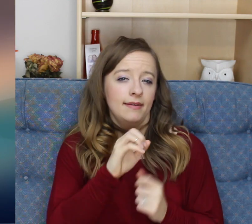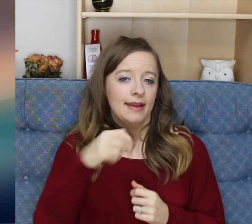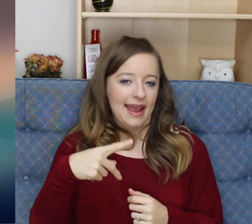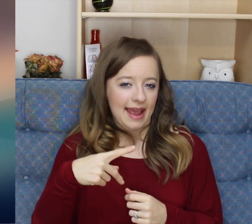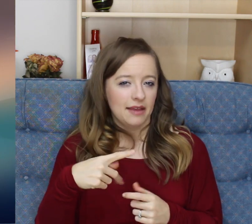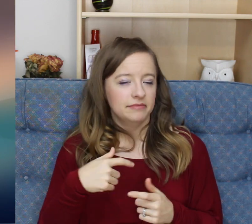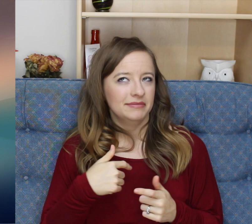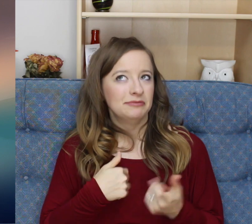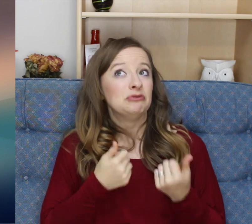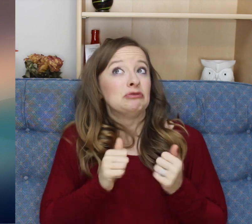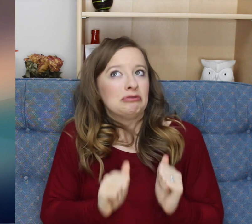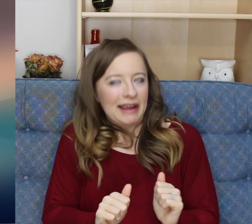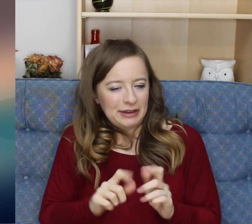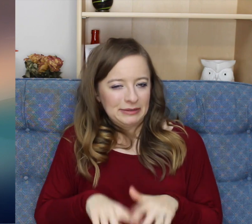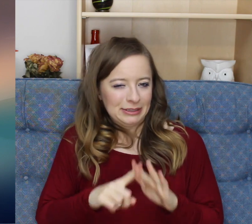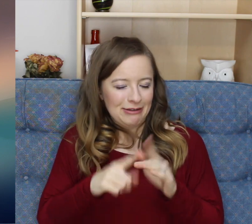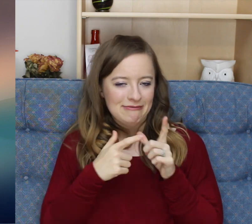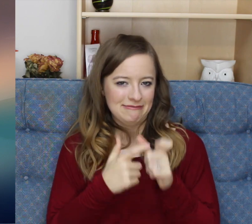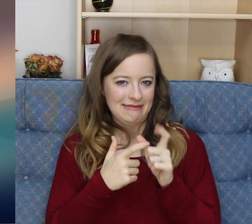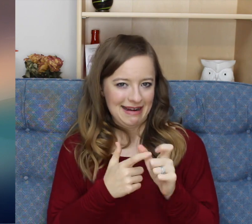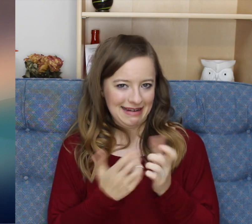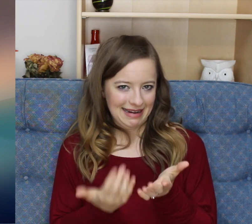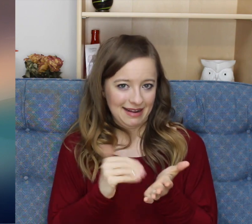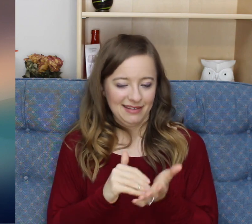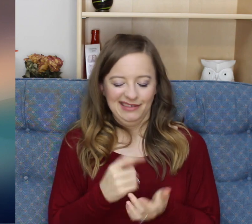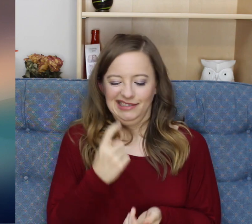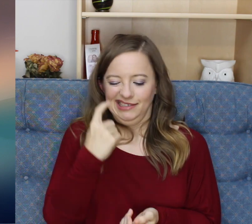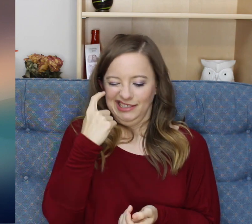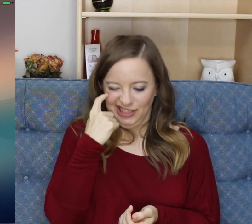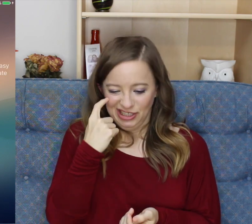running app on here. Which I'm gonna try and get back into running.